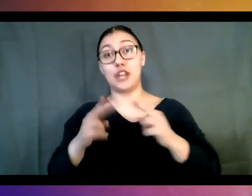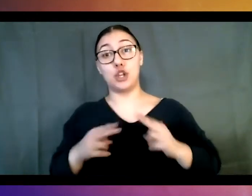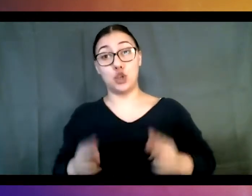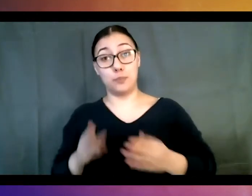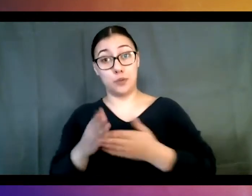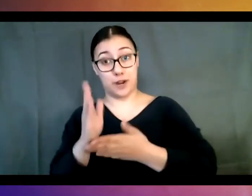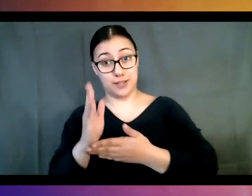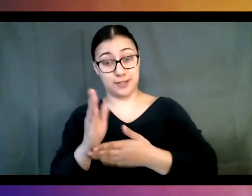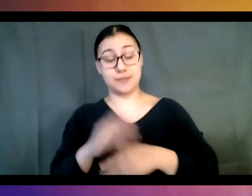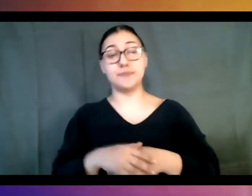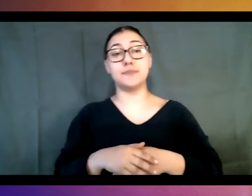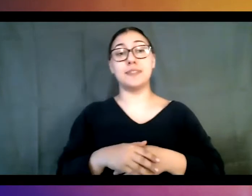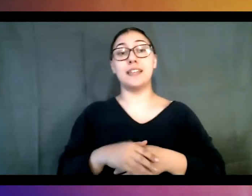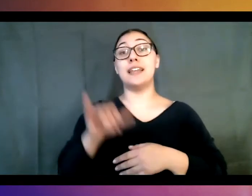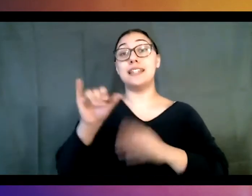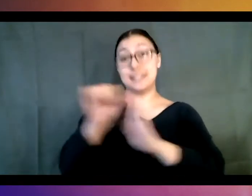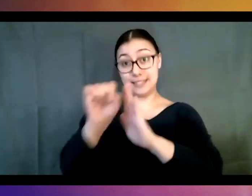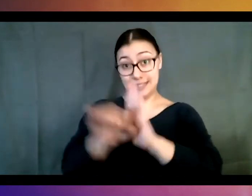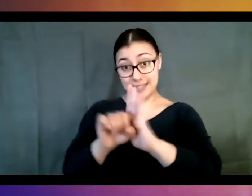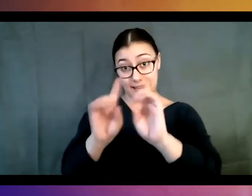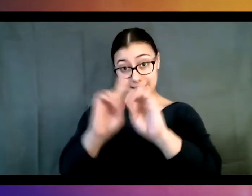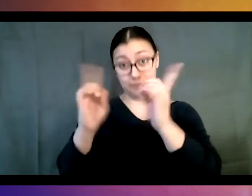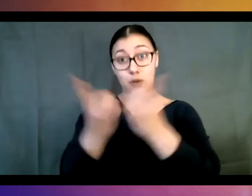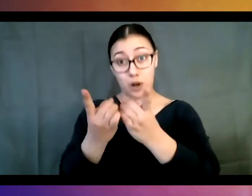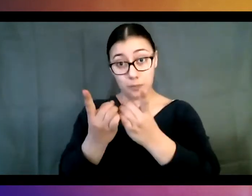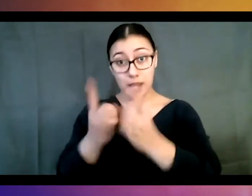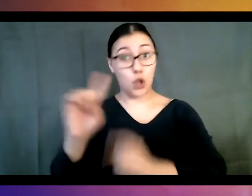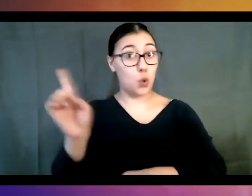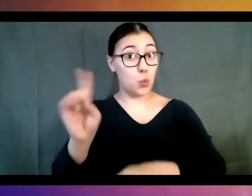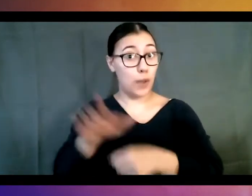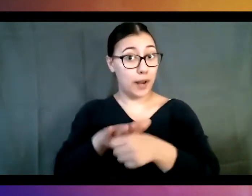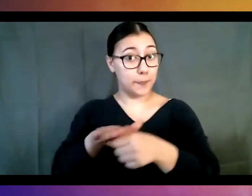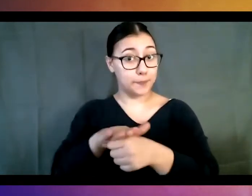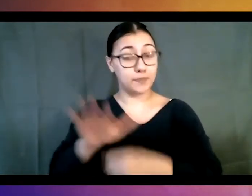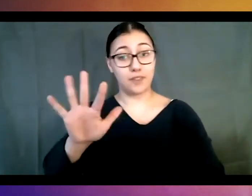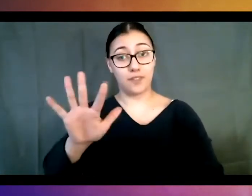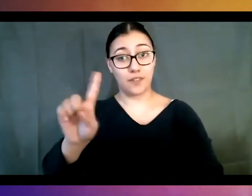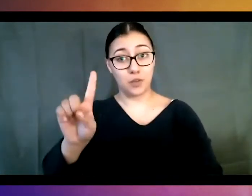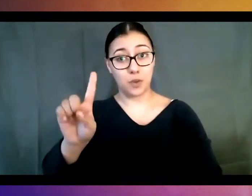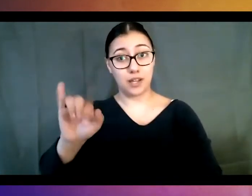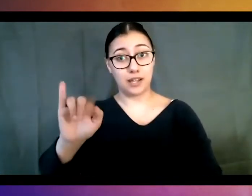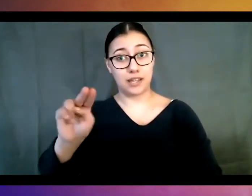at 51 Inman Street, 2nd floor.